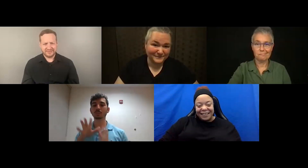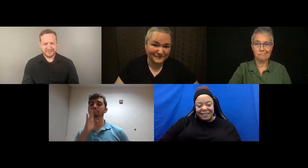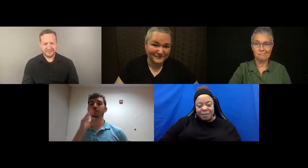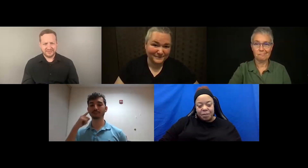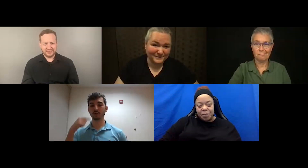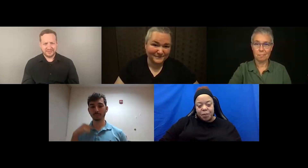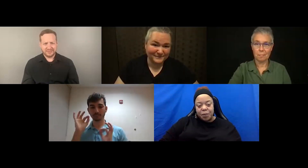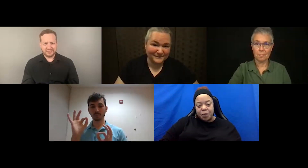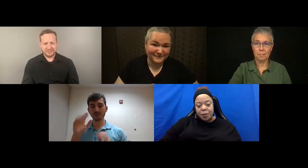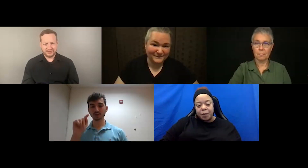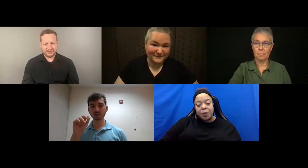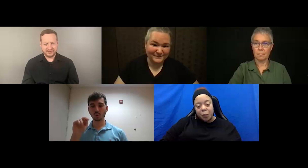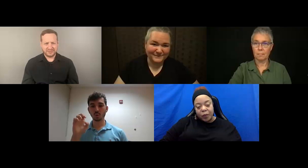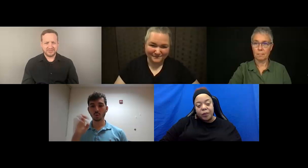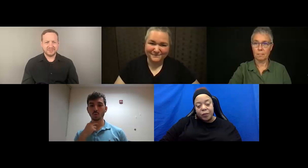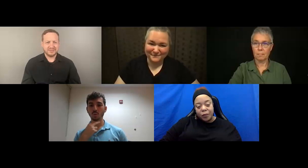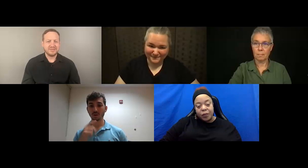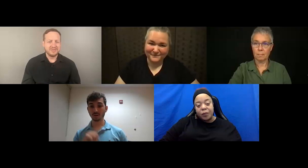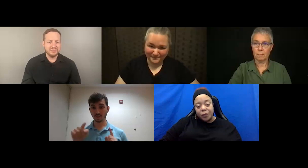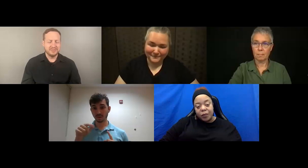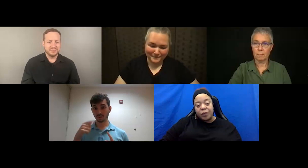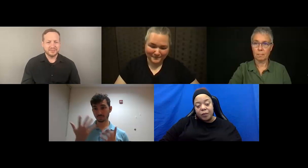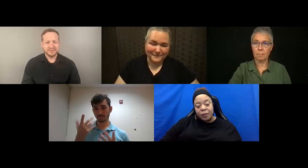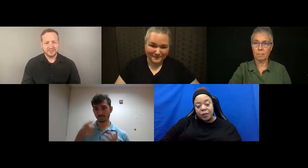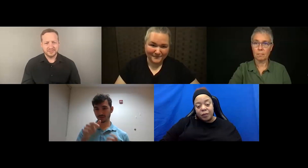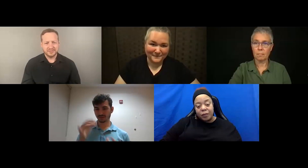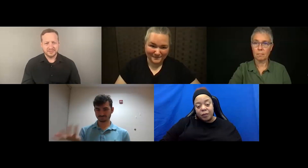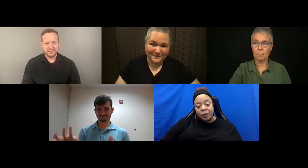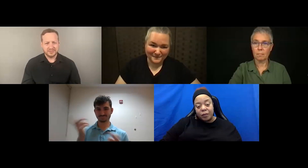Interpreters speak for me and emit my tone that I'm